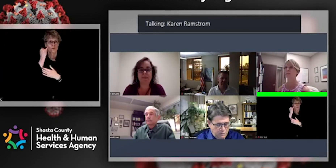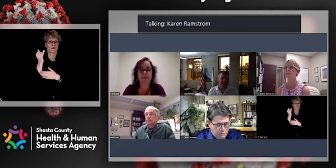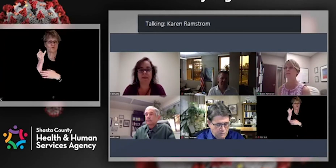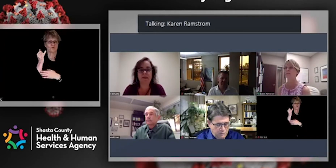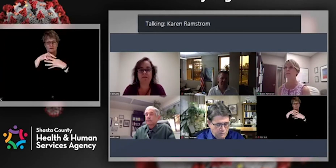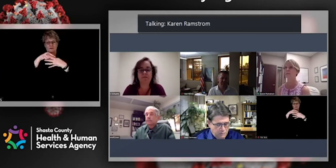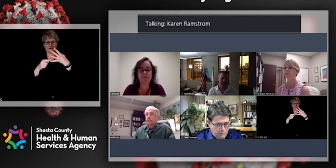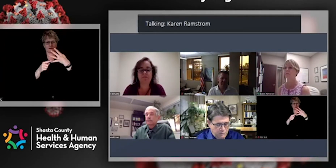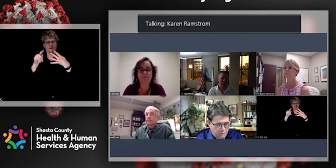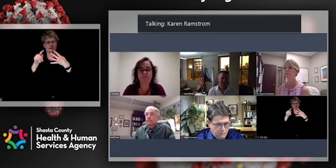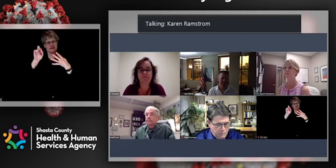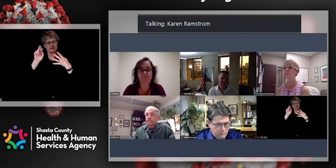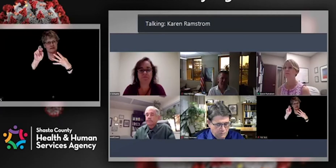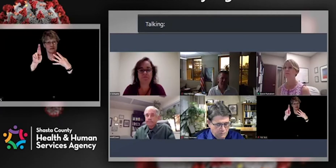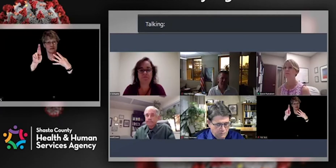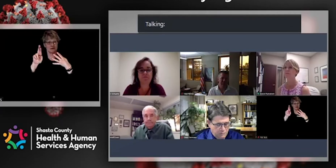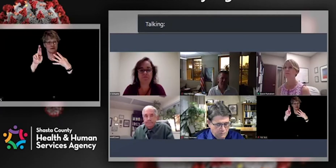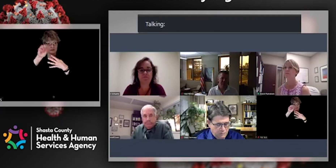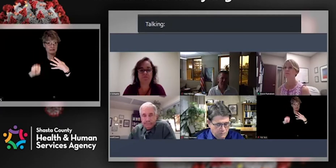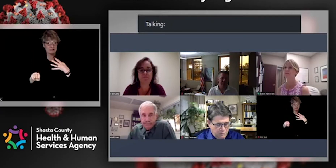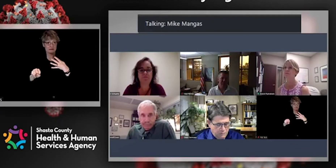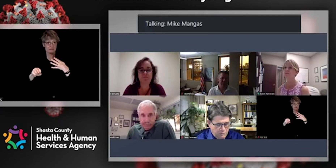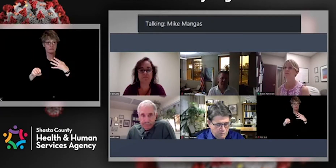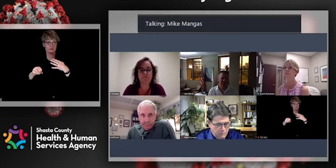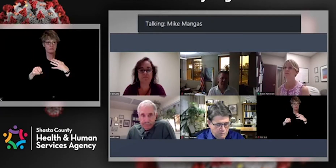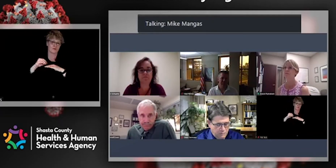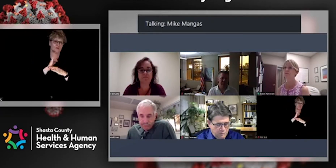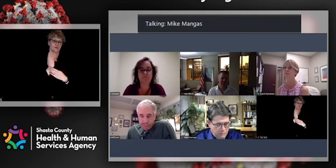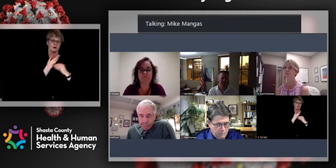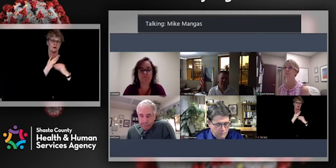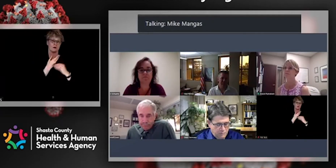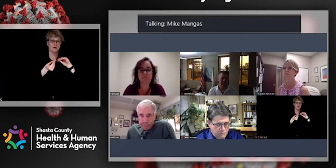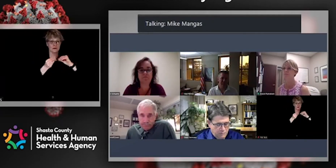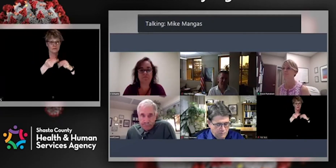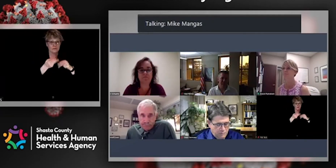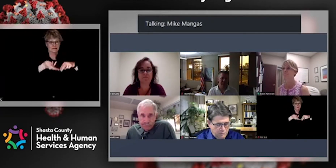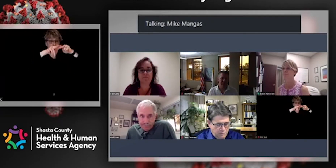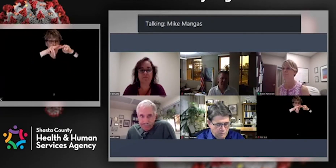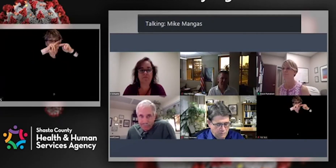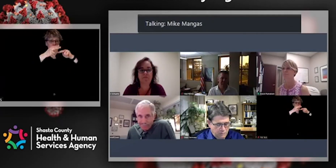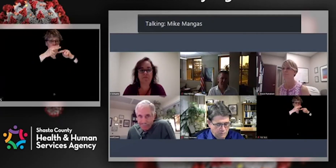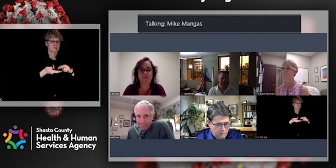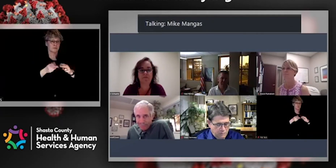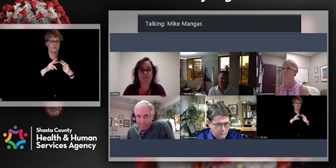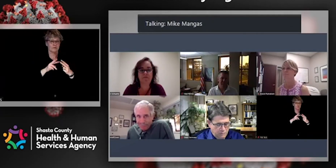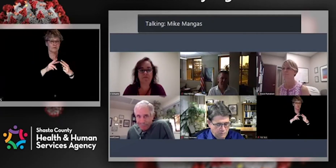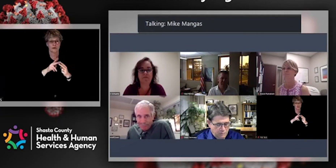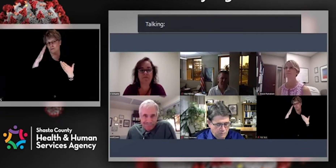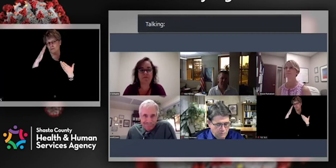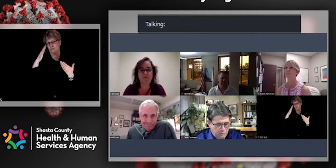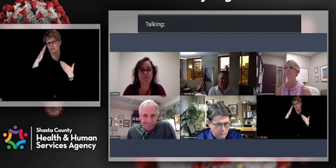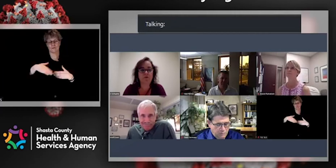Great. Thanks doctor. That's all I've got.